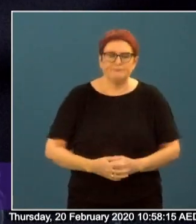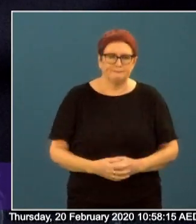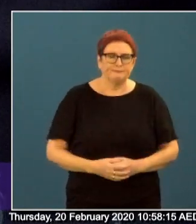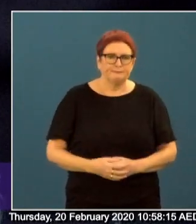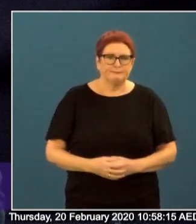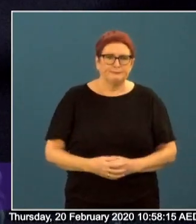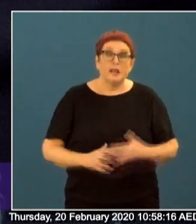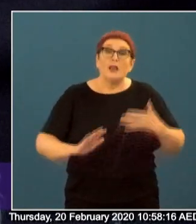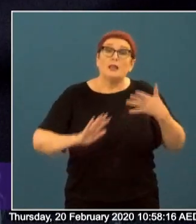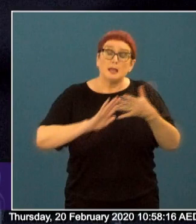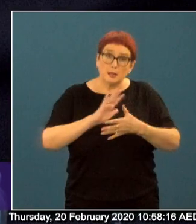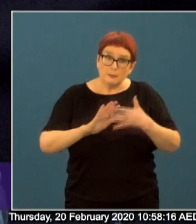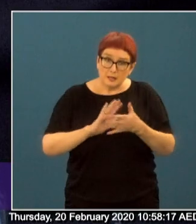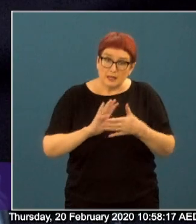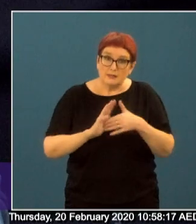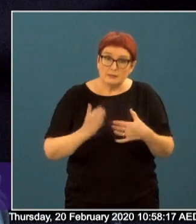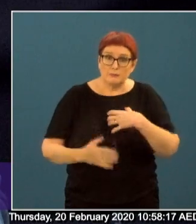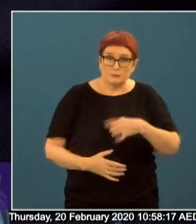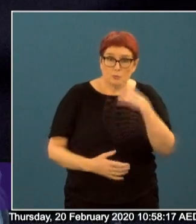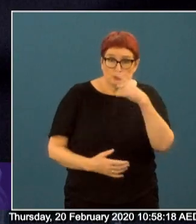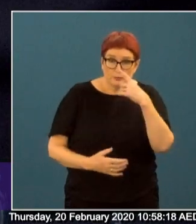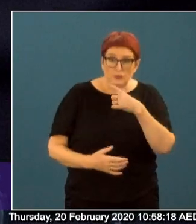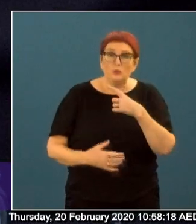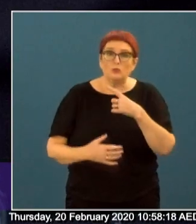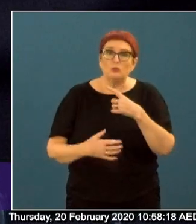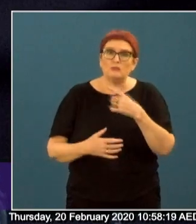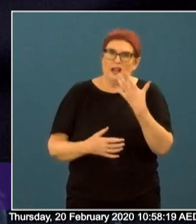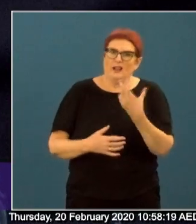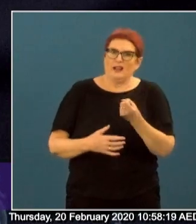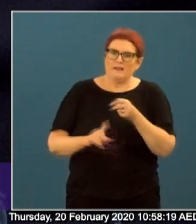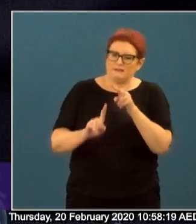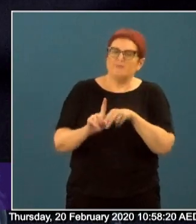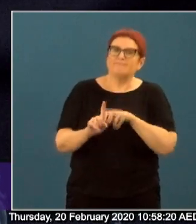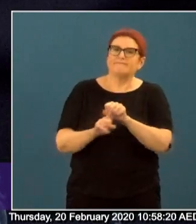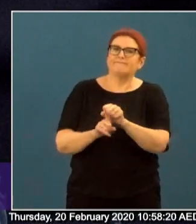essentially, fitting within that developmental difference.